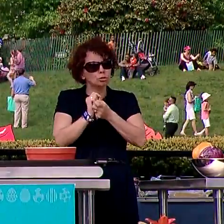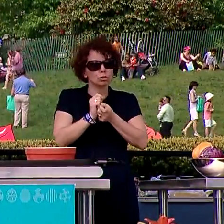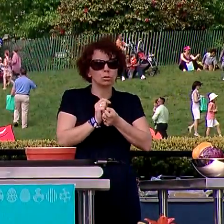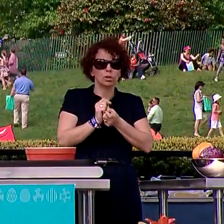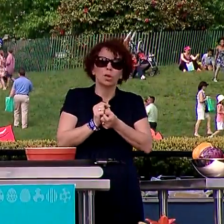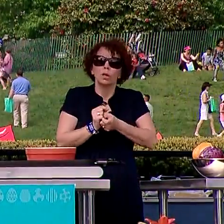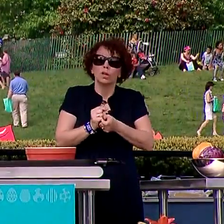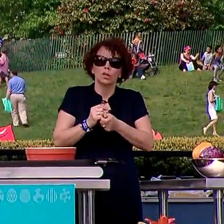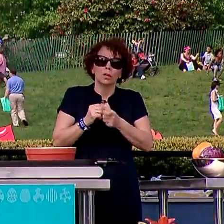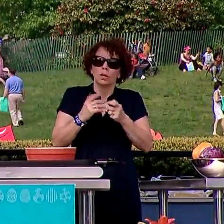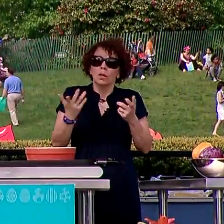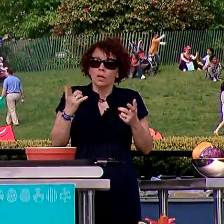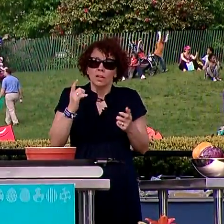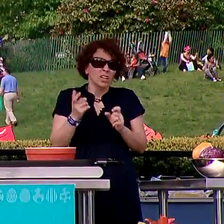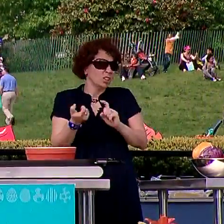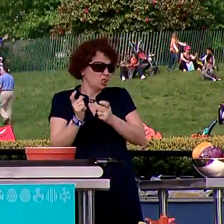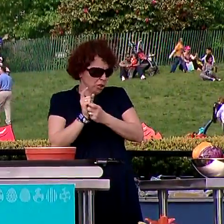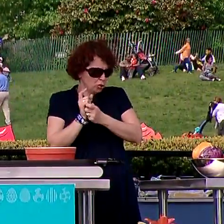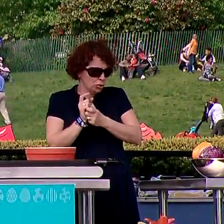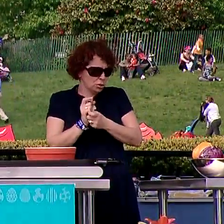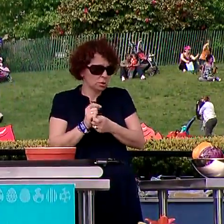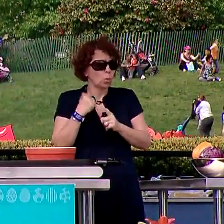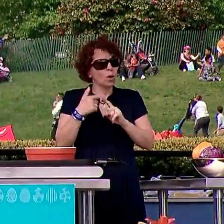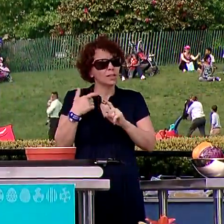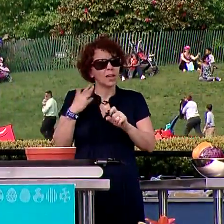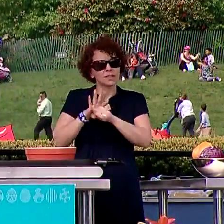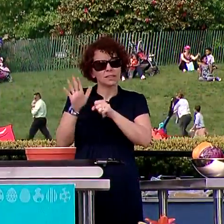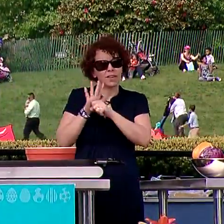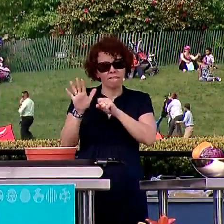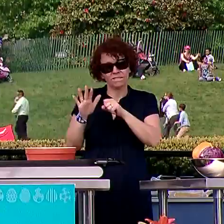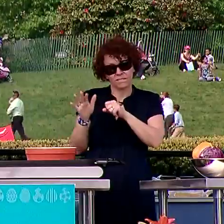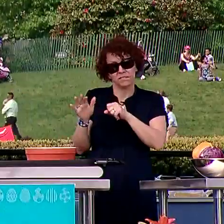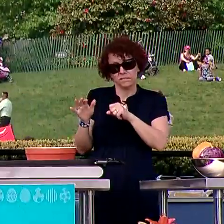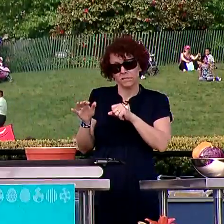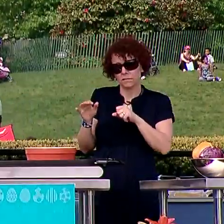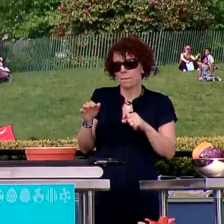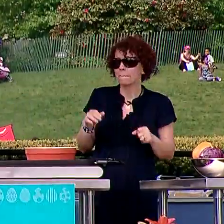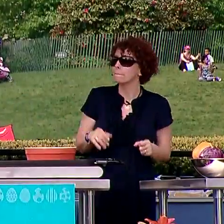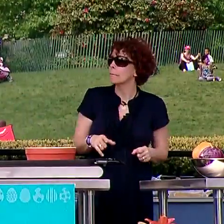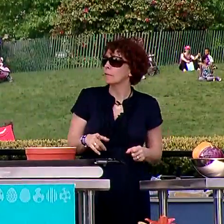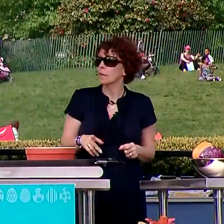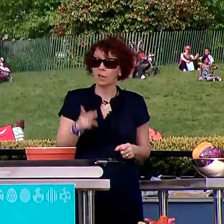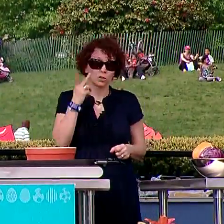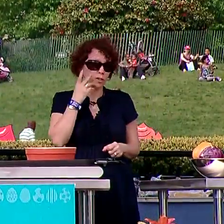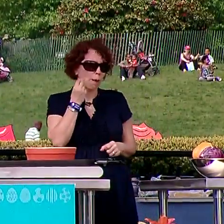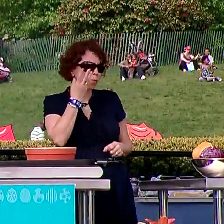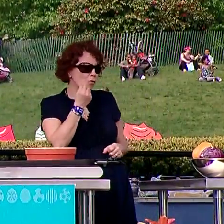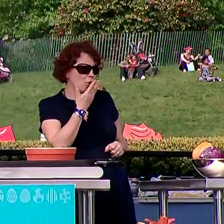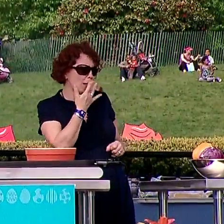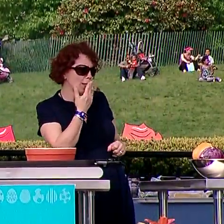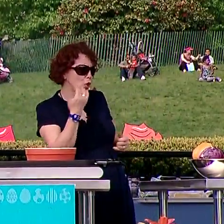When it has enough oil, it changes. All right, you see that beautiful color?